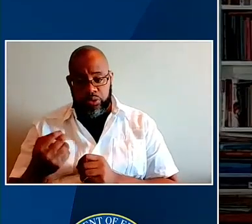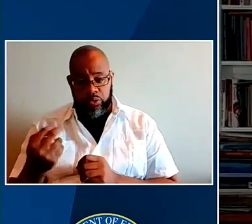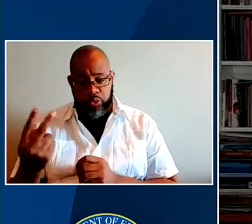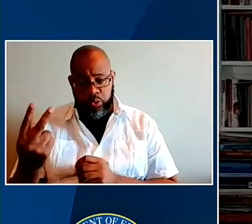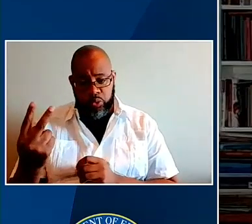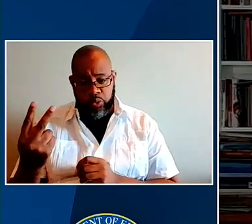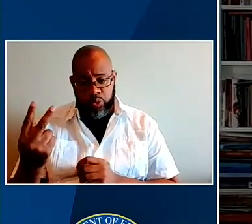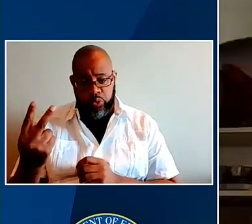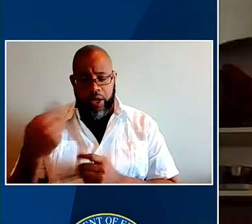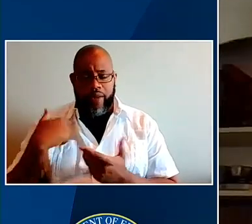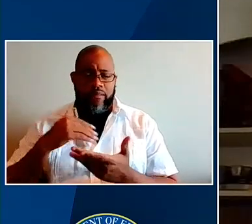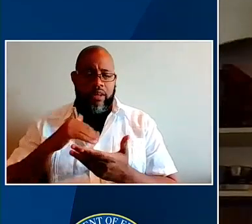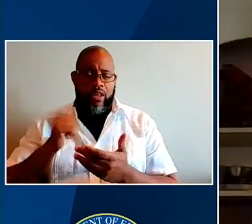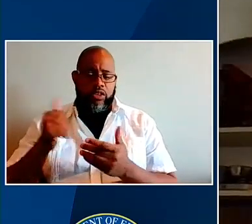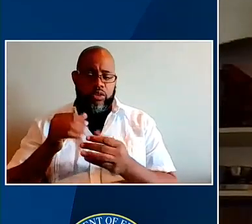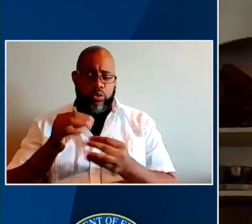for that one. We'll look at the language.